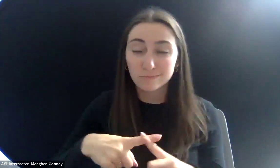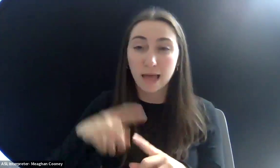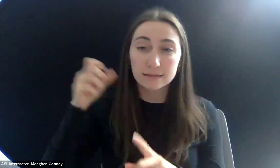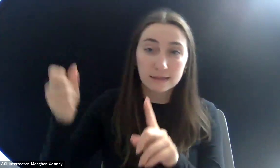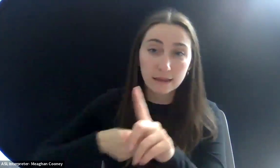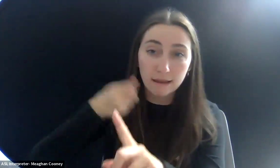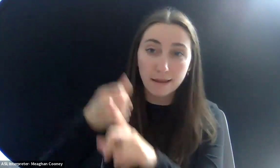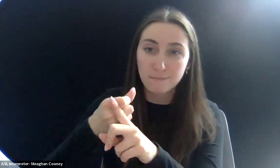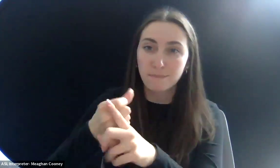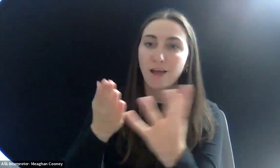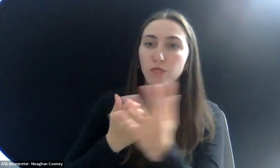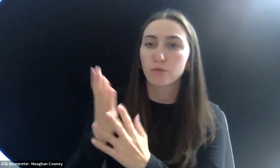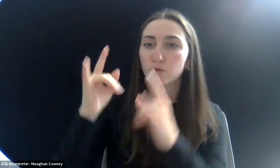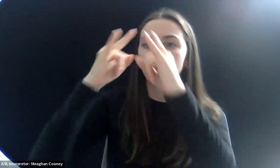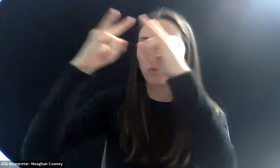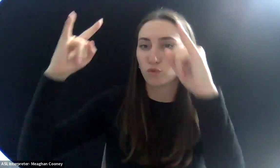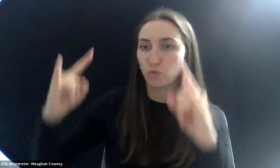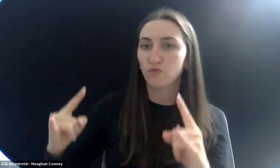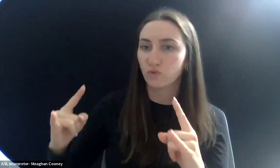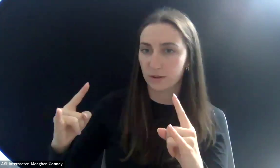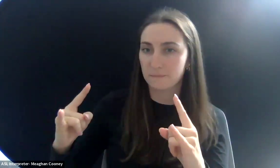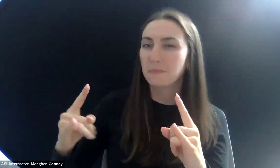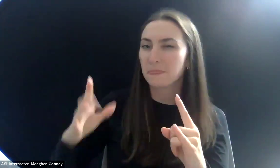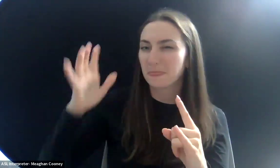So therefore that's worthy of improvement.